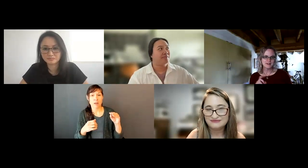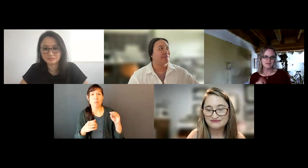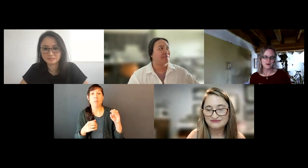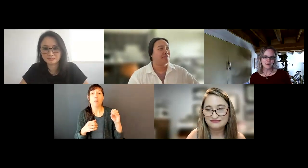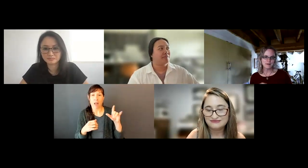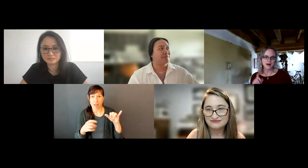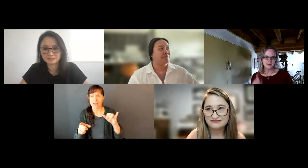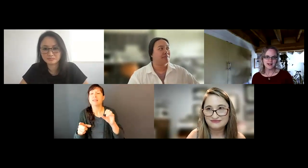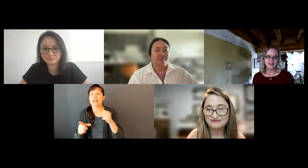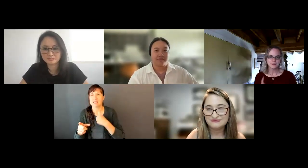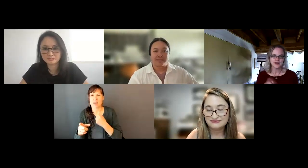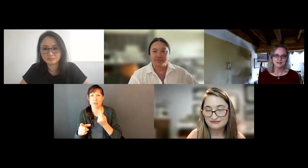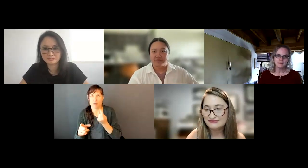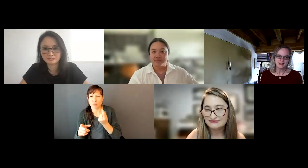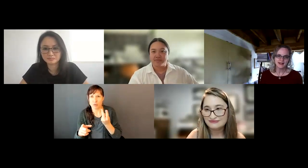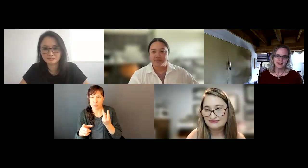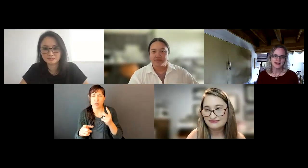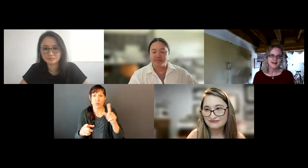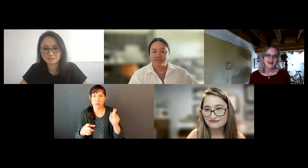One for Paola and one for Melody.